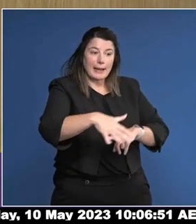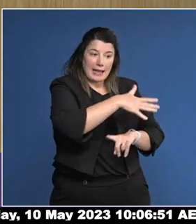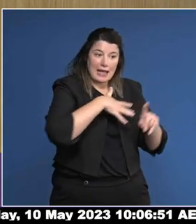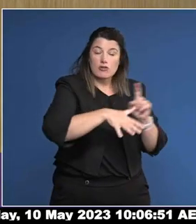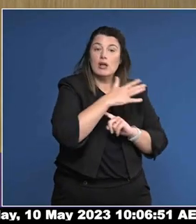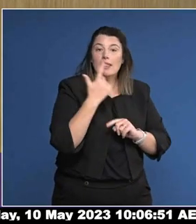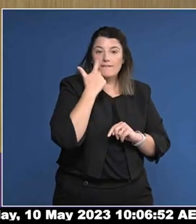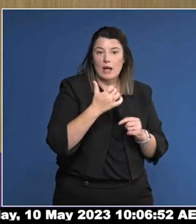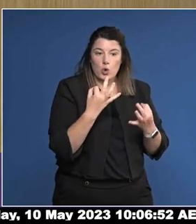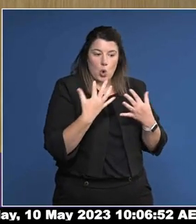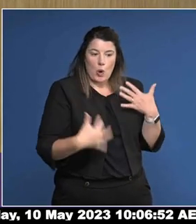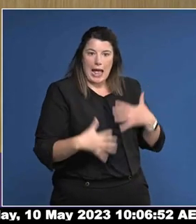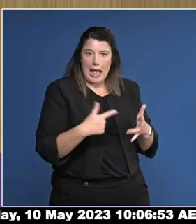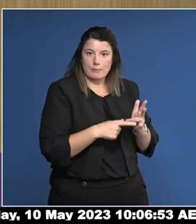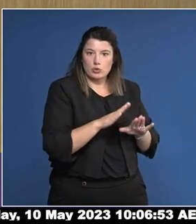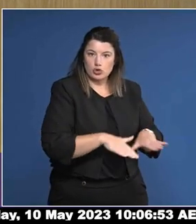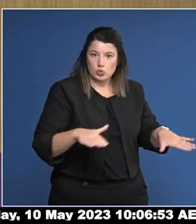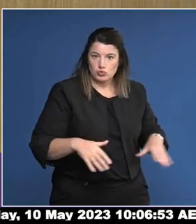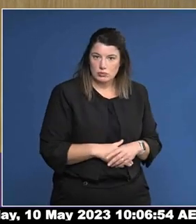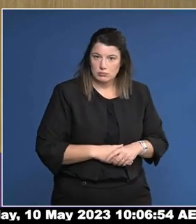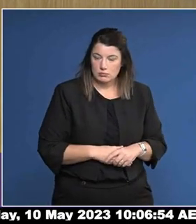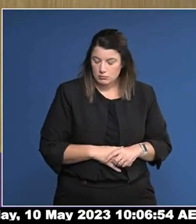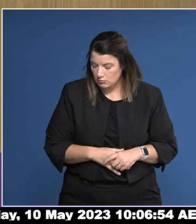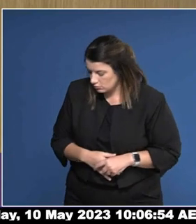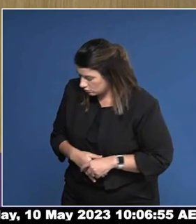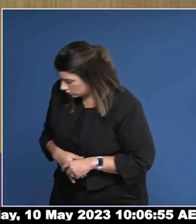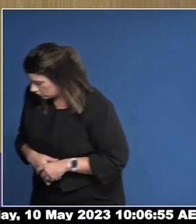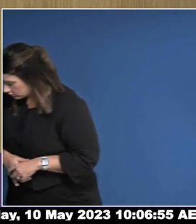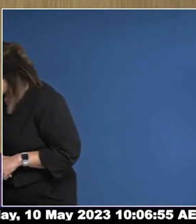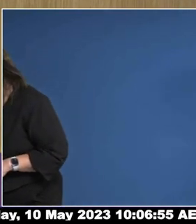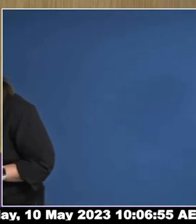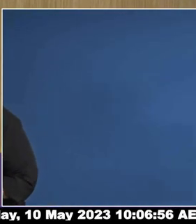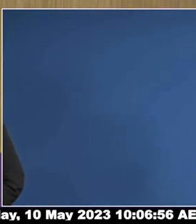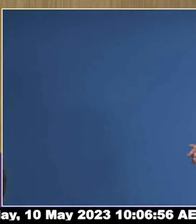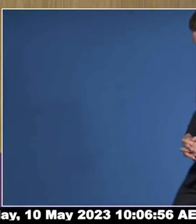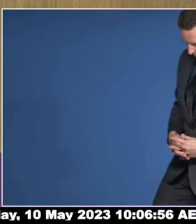was no harm to the children. Do you accept that being locked in your room for a weekend or over the school